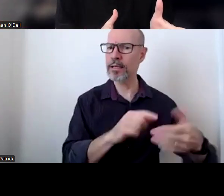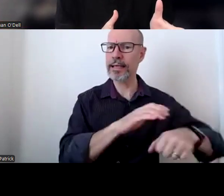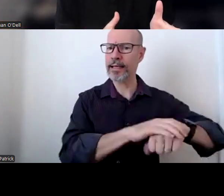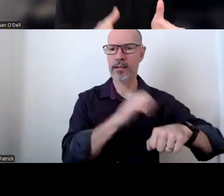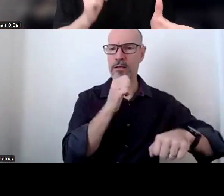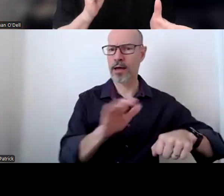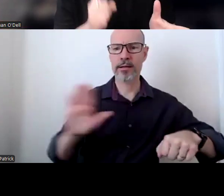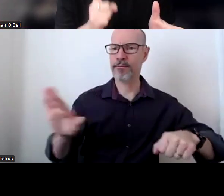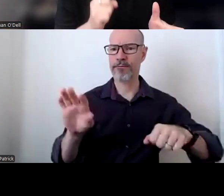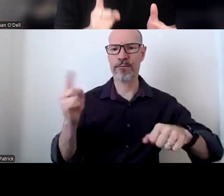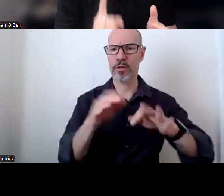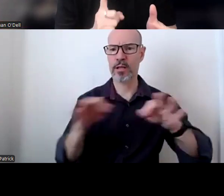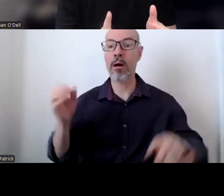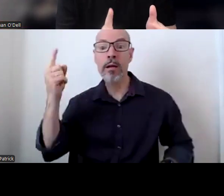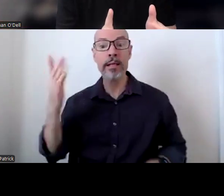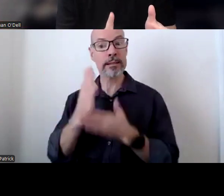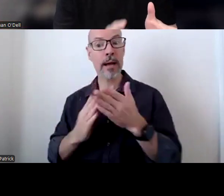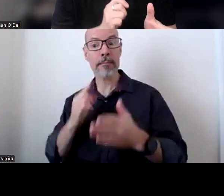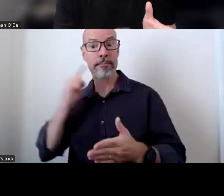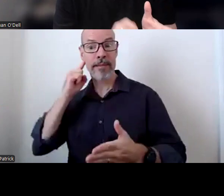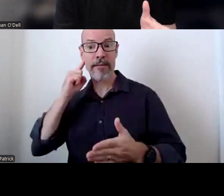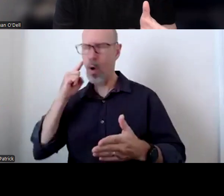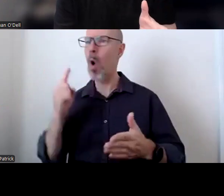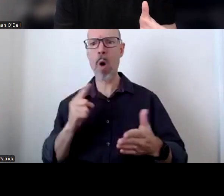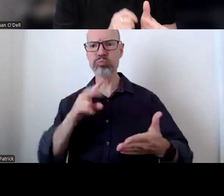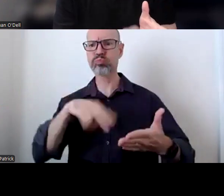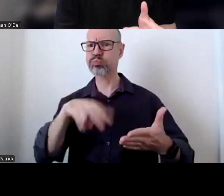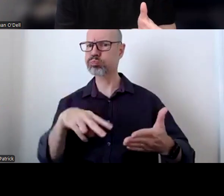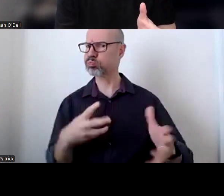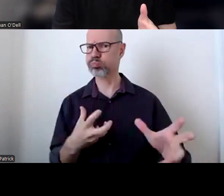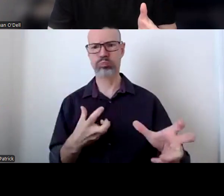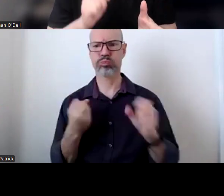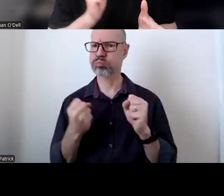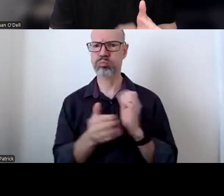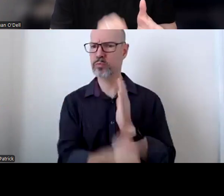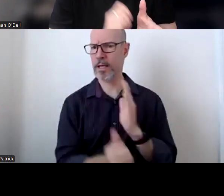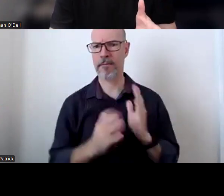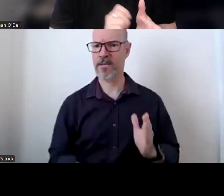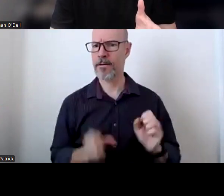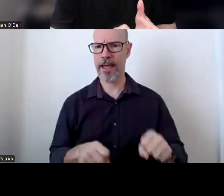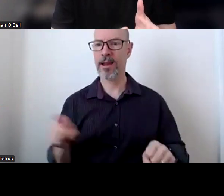but there are some Deaf people who are excellent at English, but that still does not mean writing back and forth is